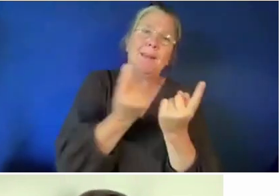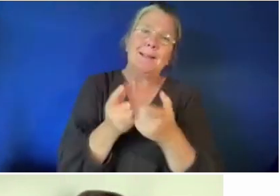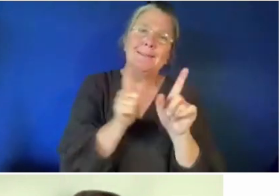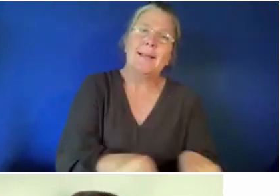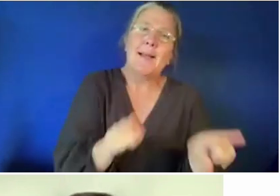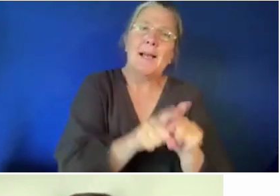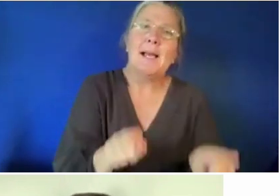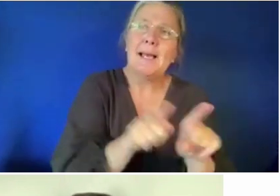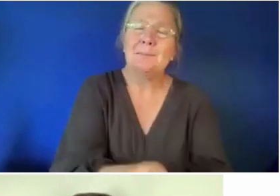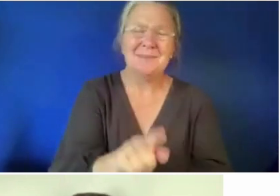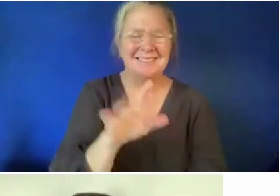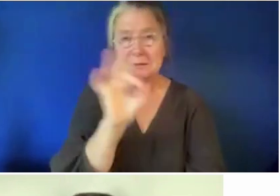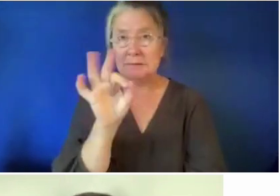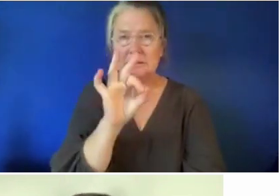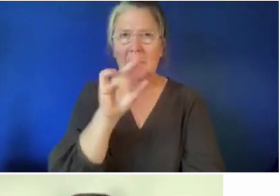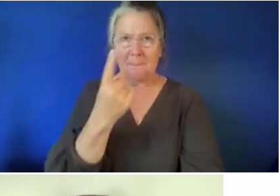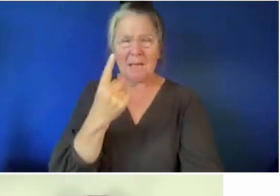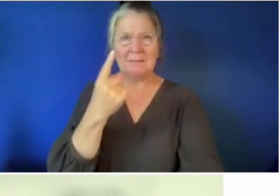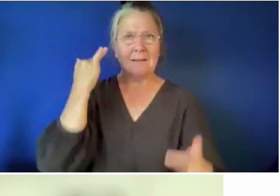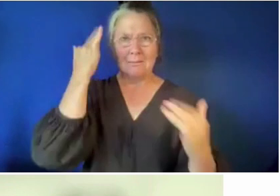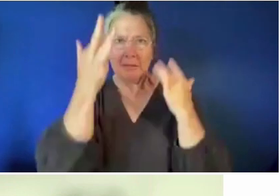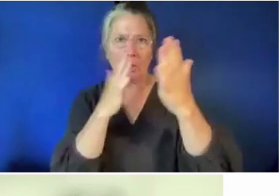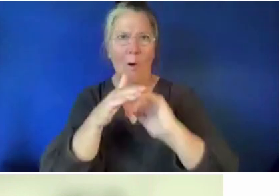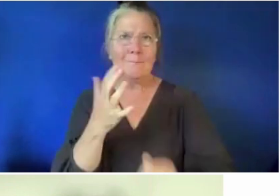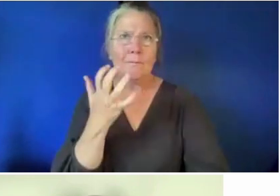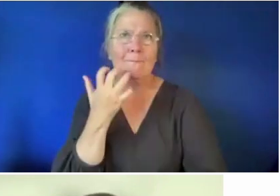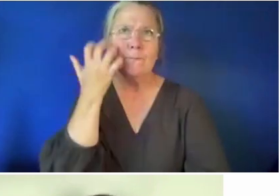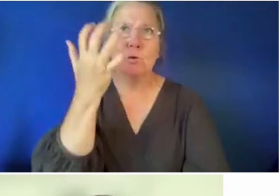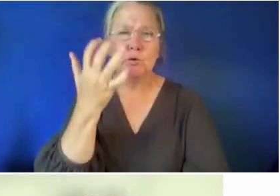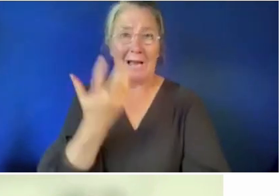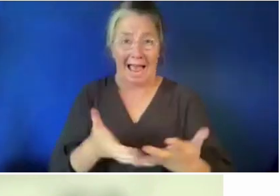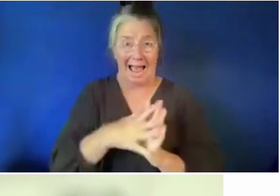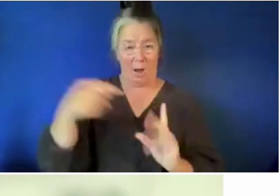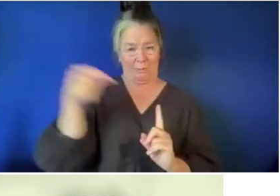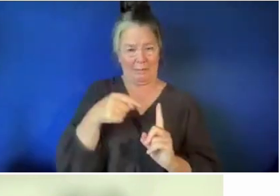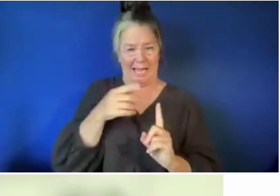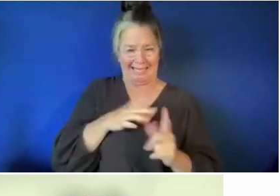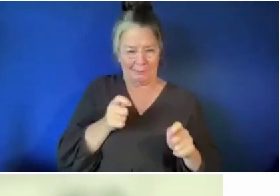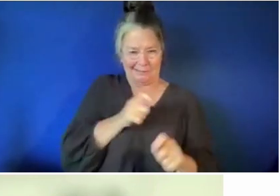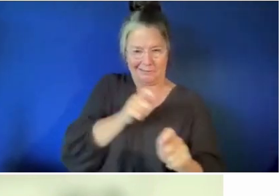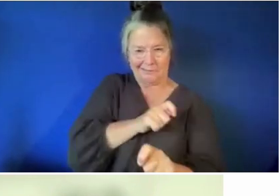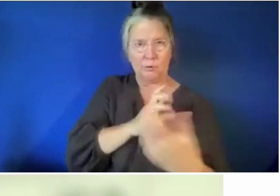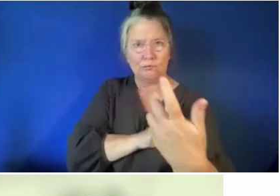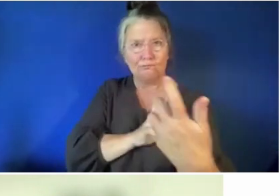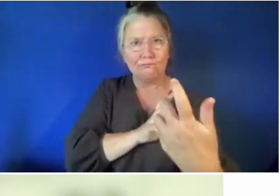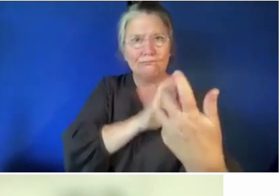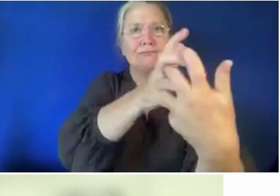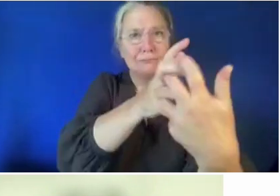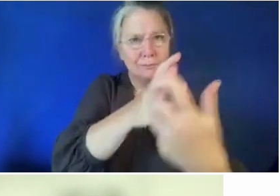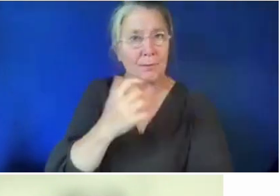And if we are really committed to that, then that's our best response to that challenge, I think. Lovely. Okay. Sam, your thoughts on this?